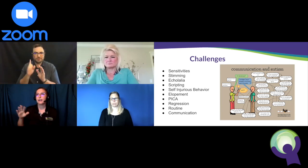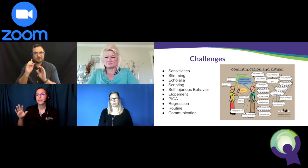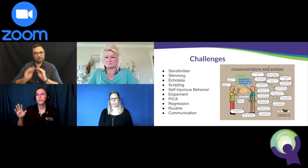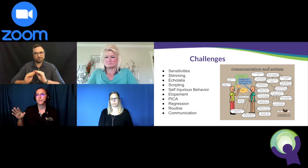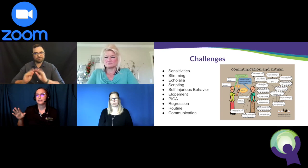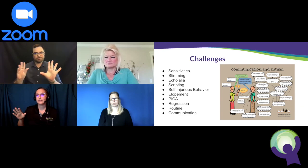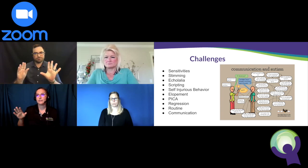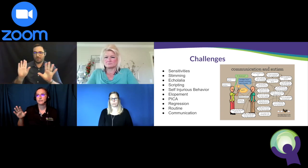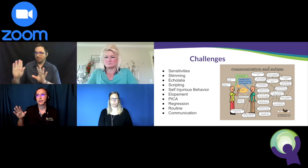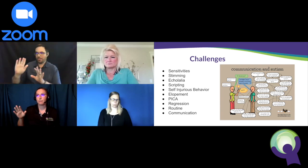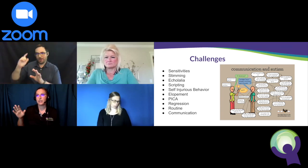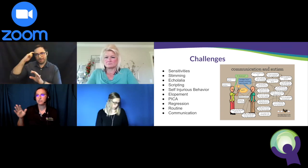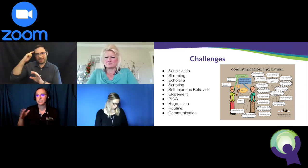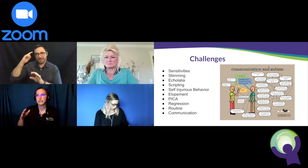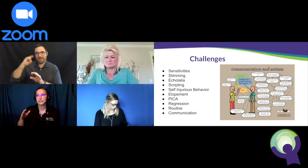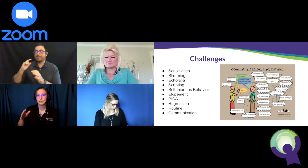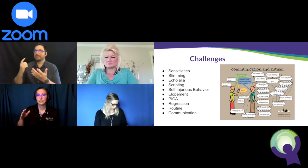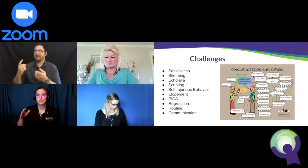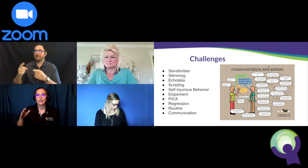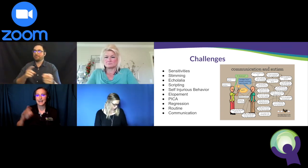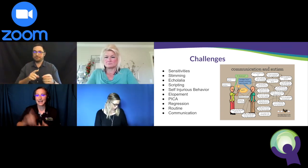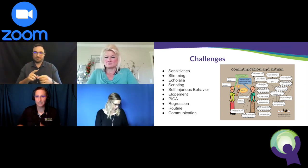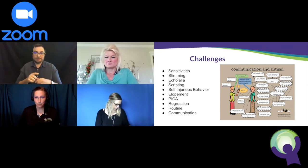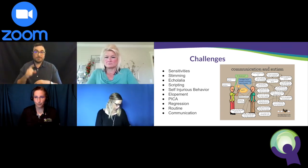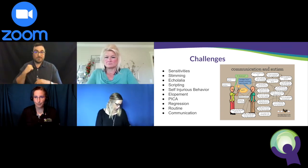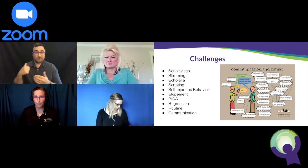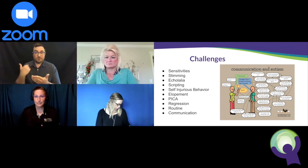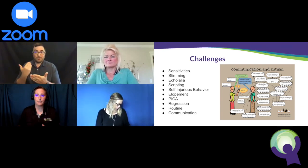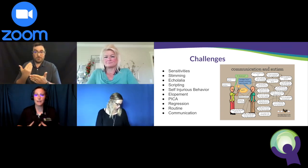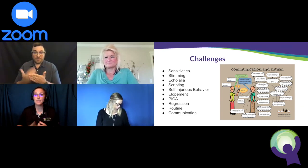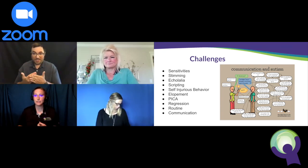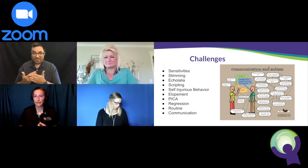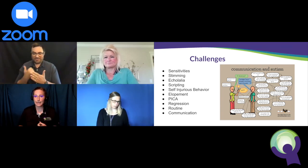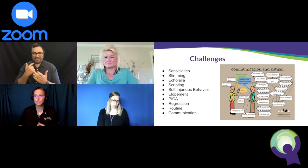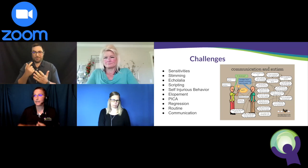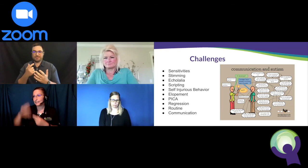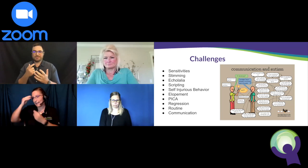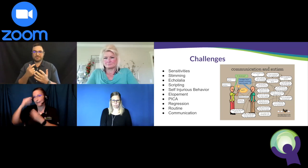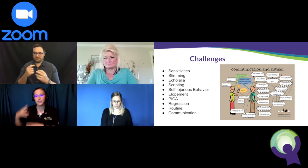And this... that when you get an answer from that person, it might be delayed because they have to go through